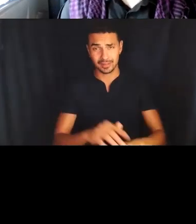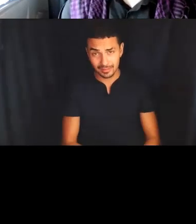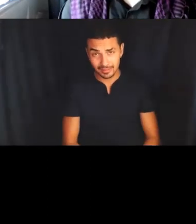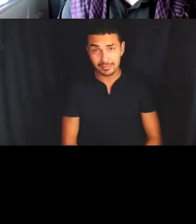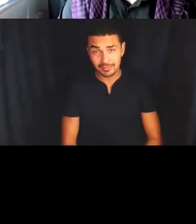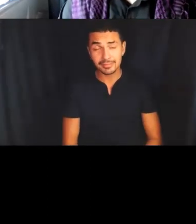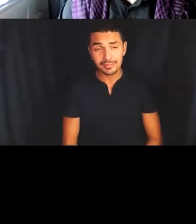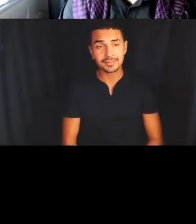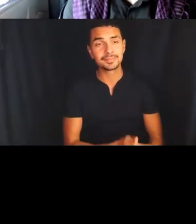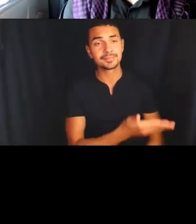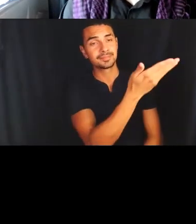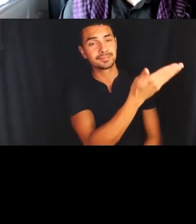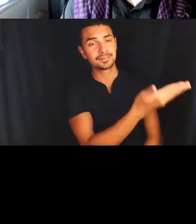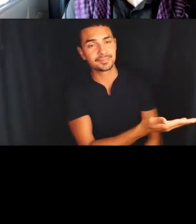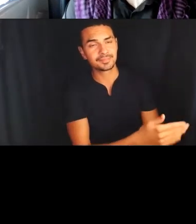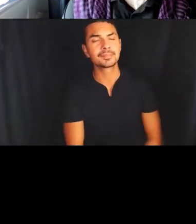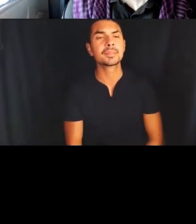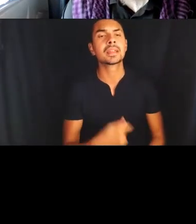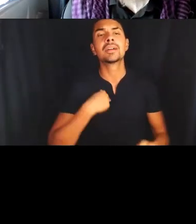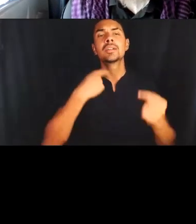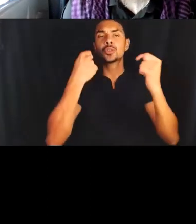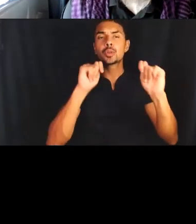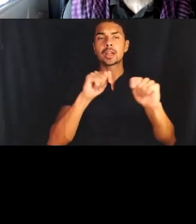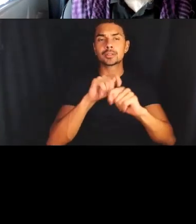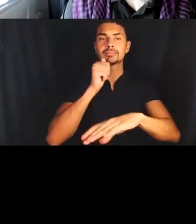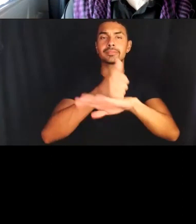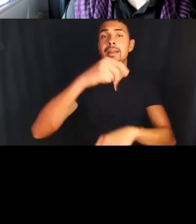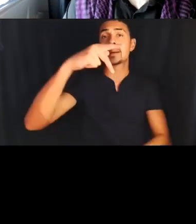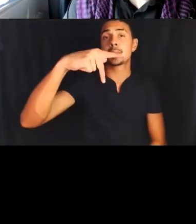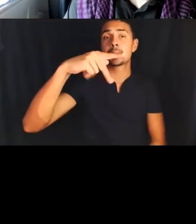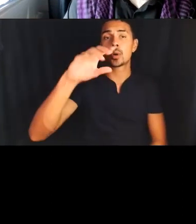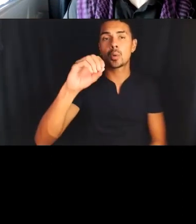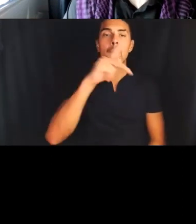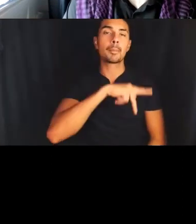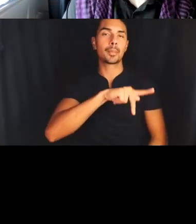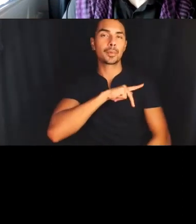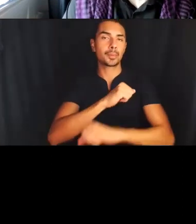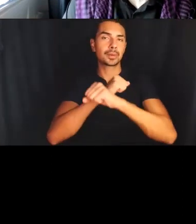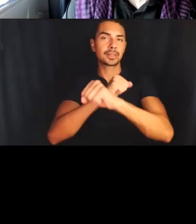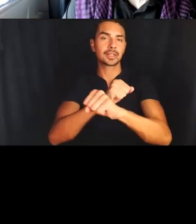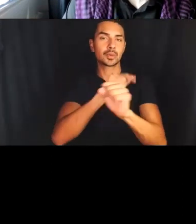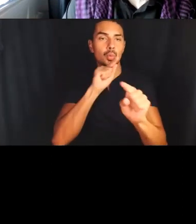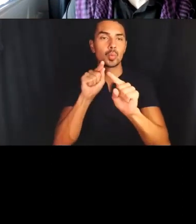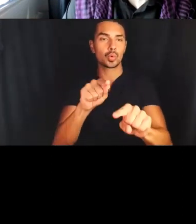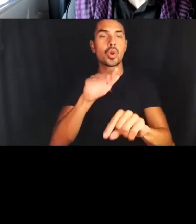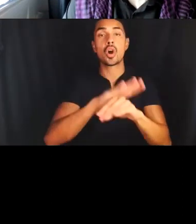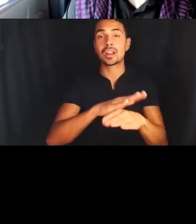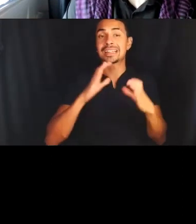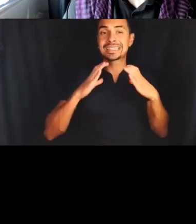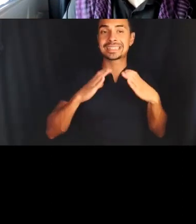or just Personal Protective Order, Protection Orders on certain clients that I knew were going to become